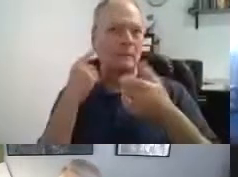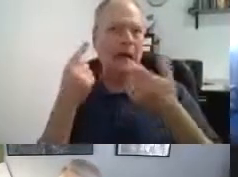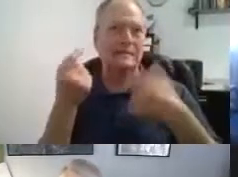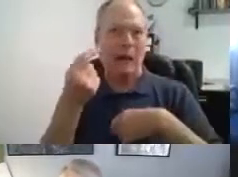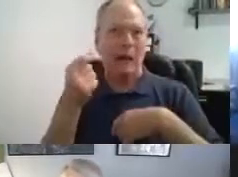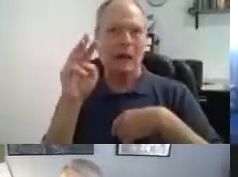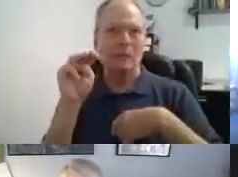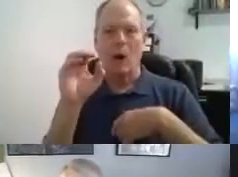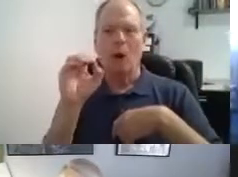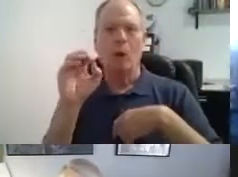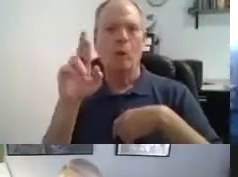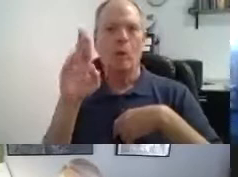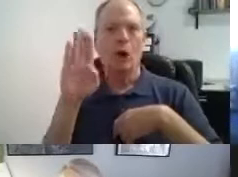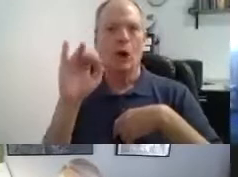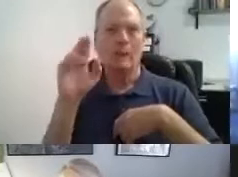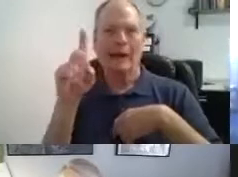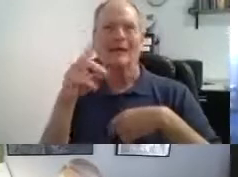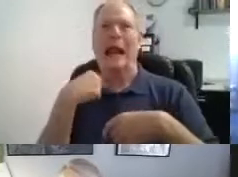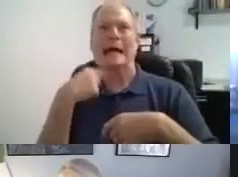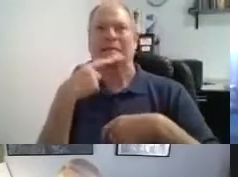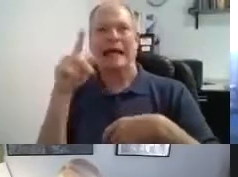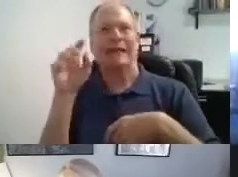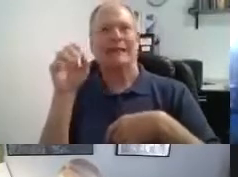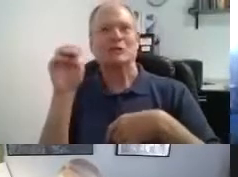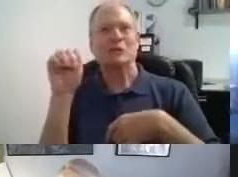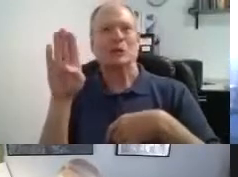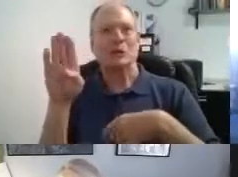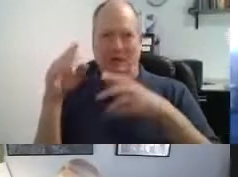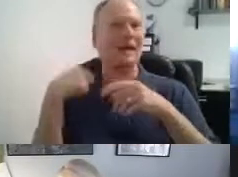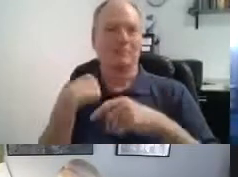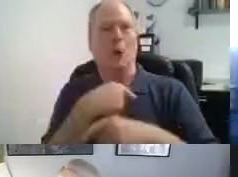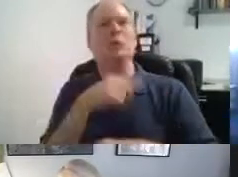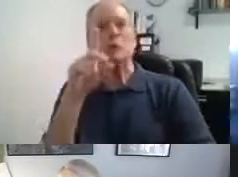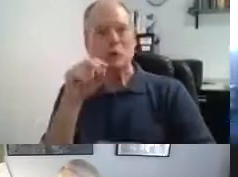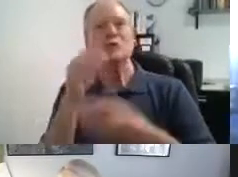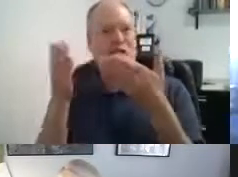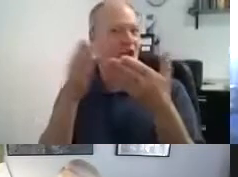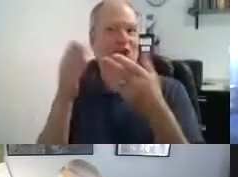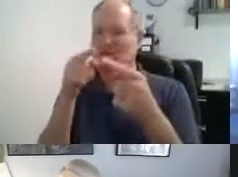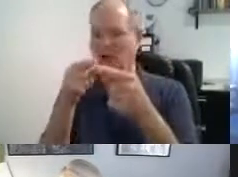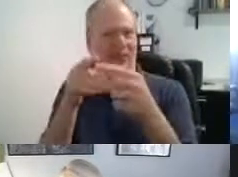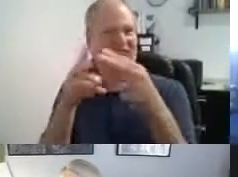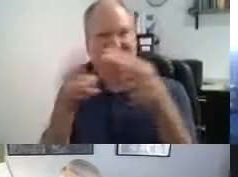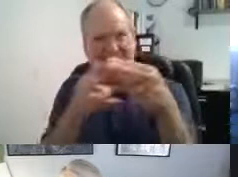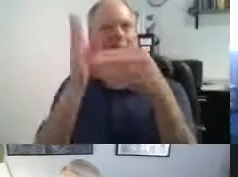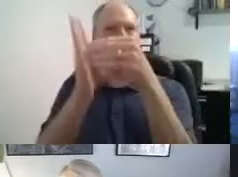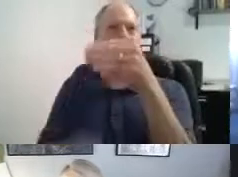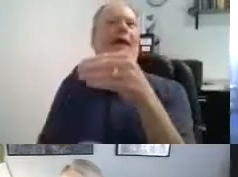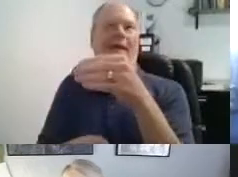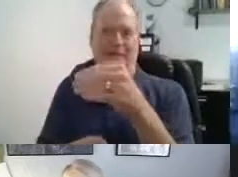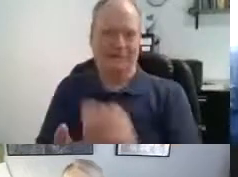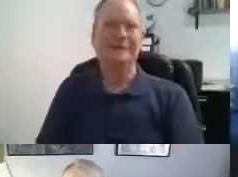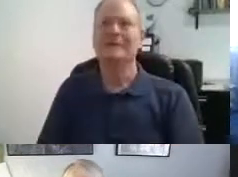To think of it, it is morbid for me to say tomb, but we do serve clients until the end of their days.